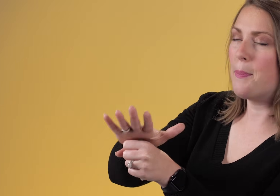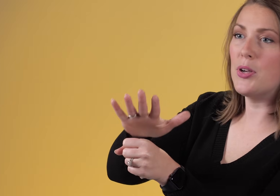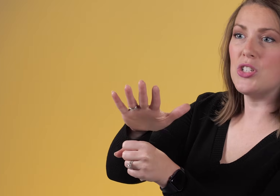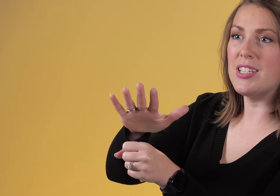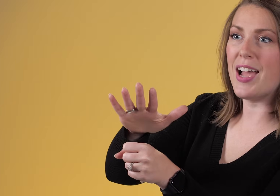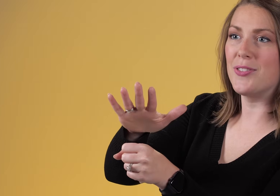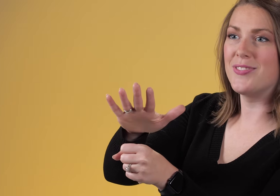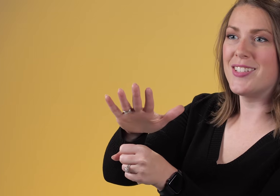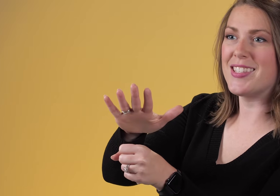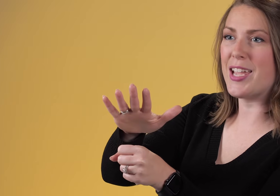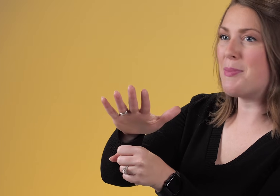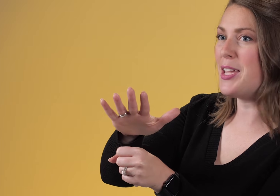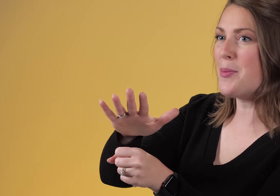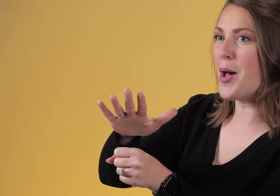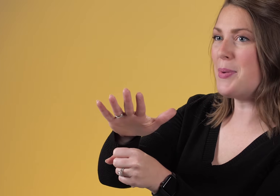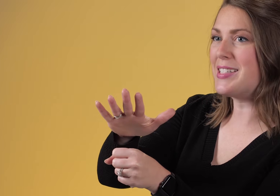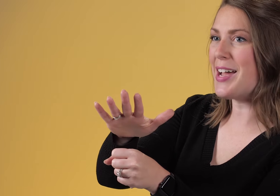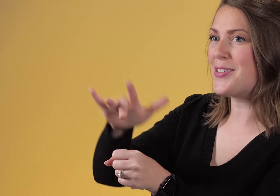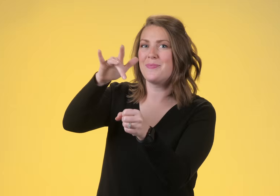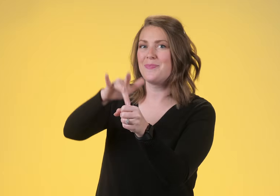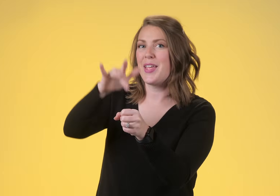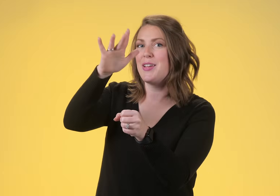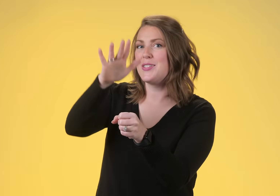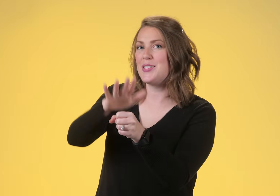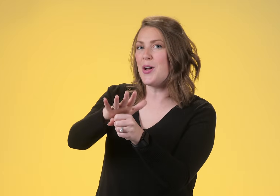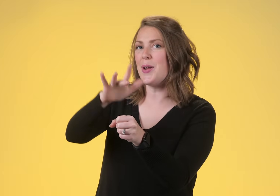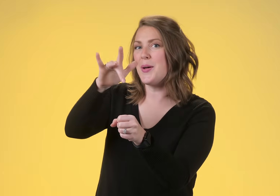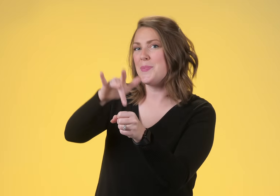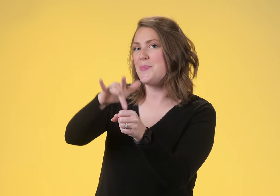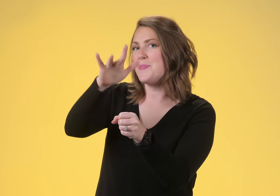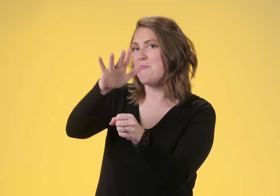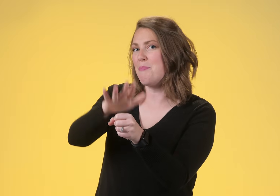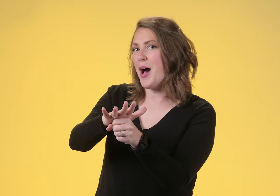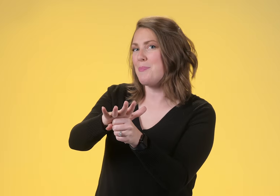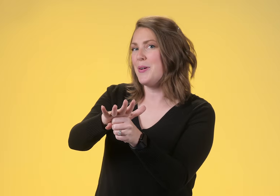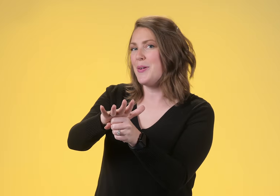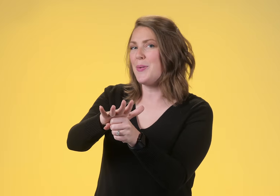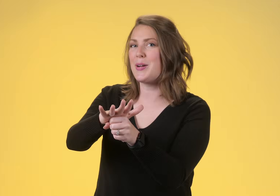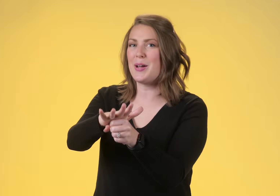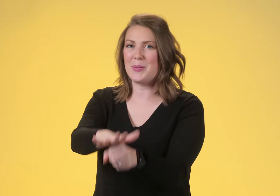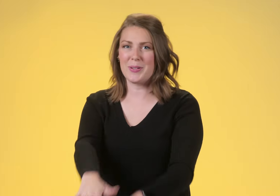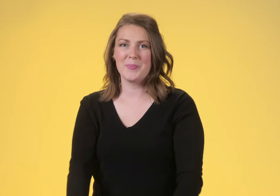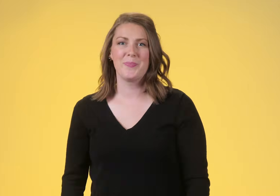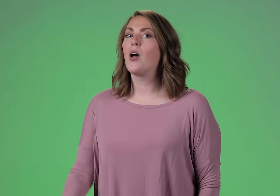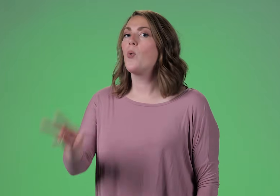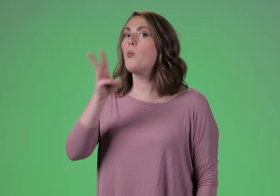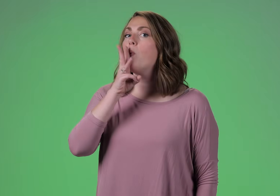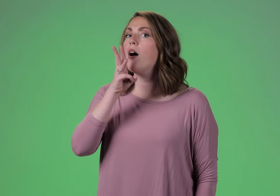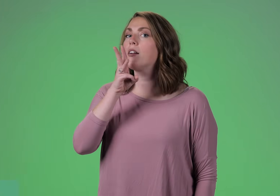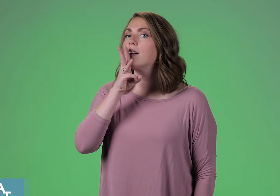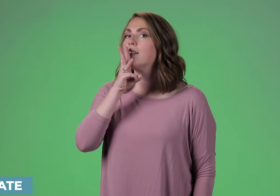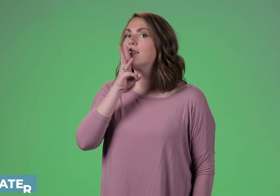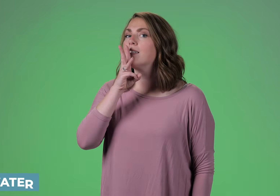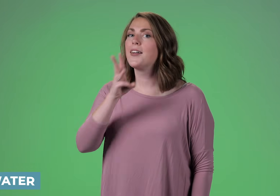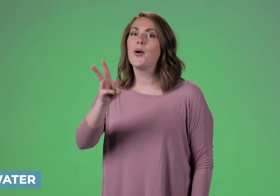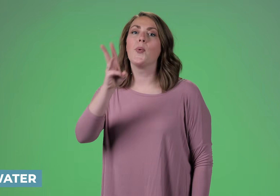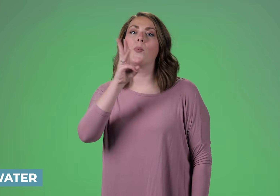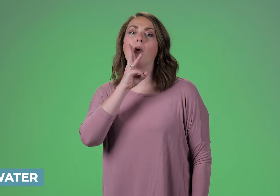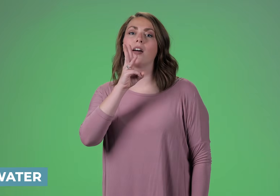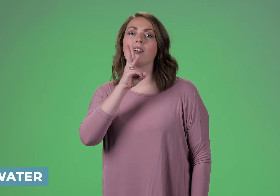pushing down just like making a popping sound. SODA POP or COKE WATER WATER